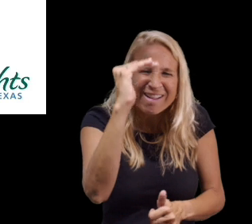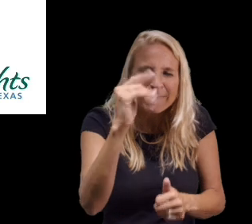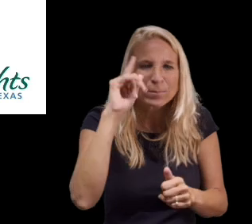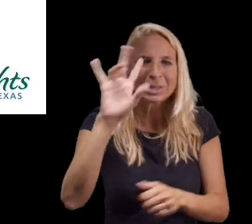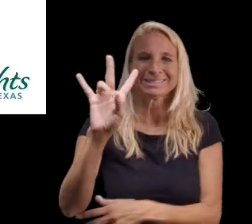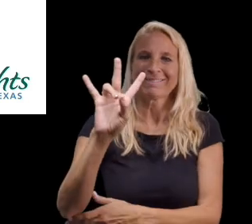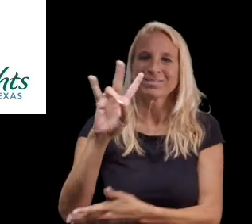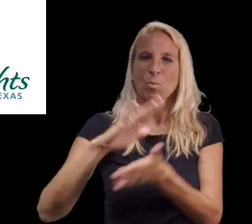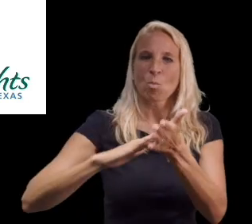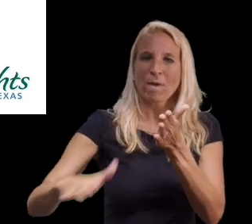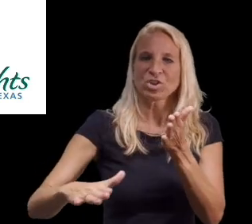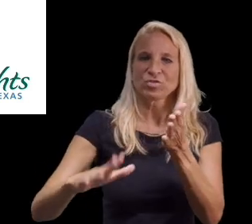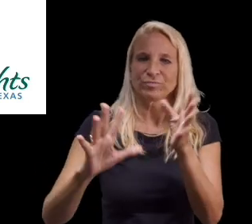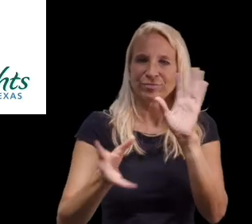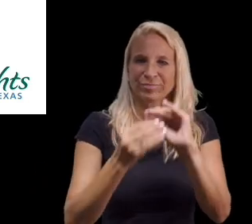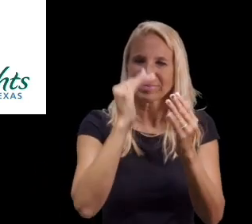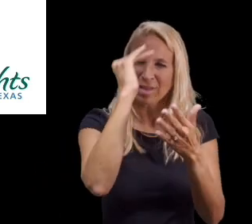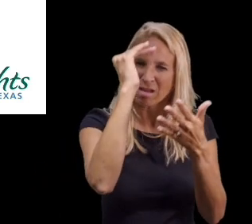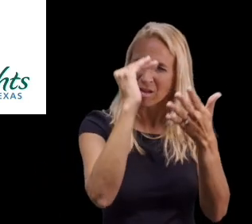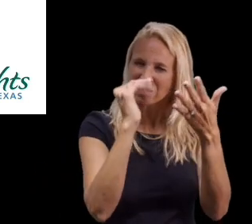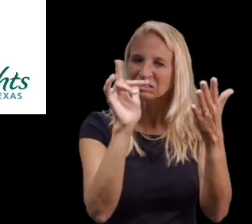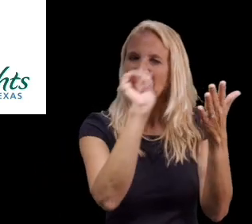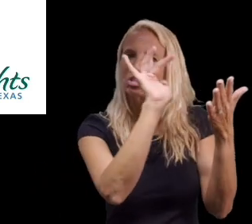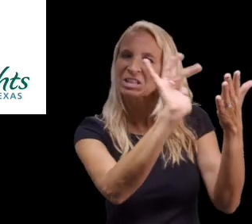on every one of the seven waivers,